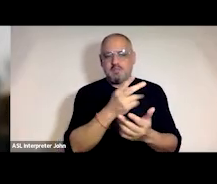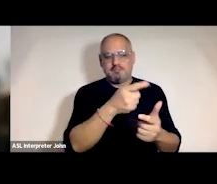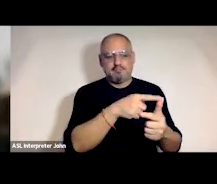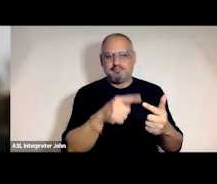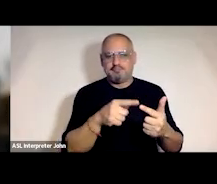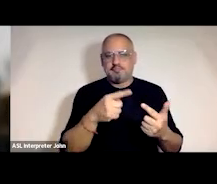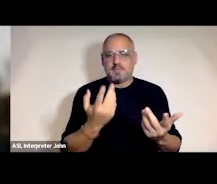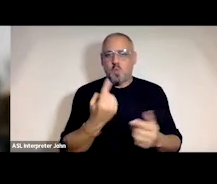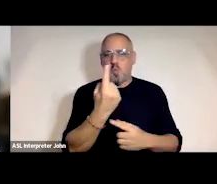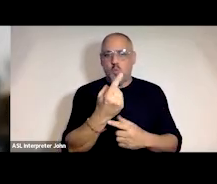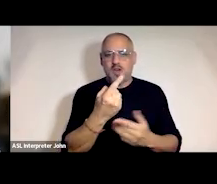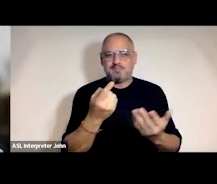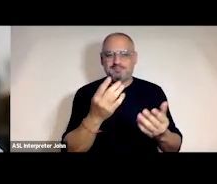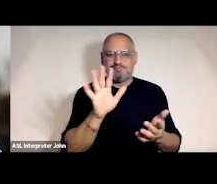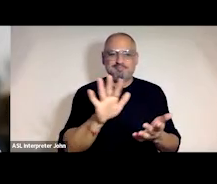just in one neat package.